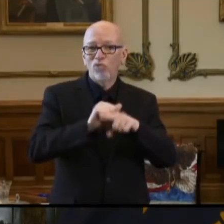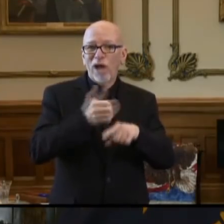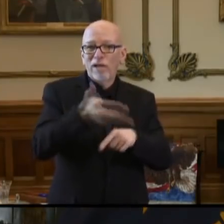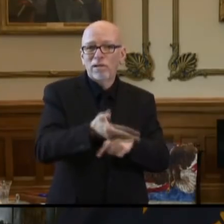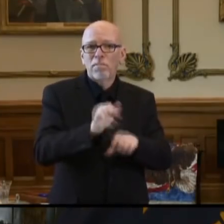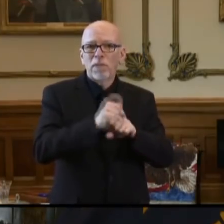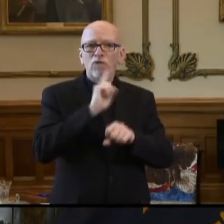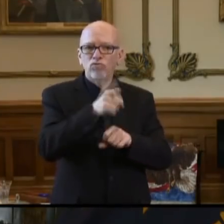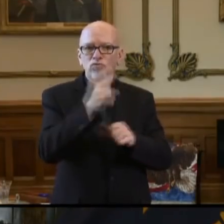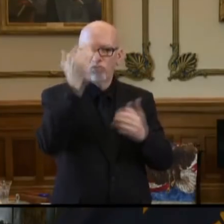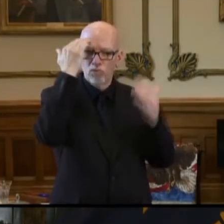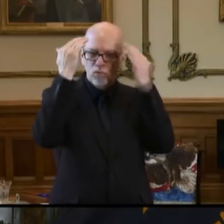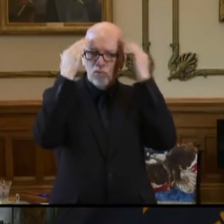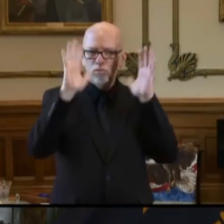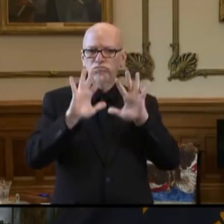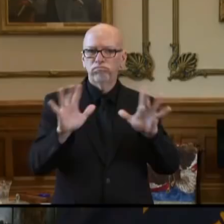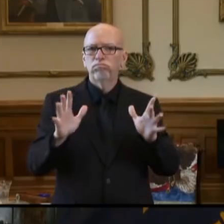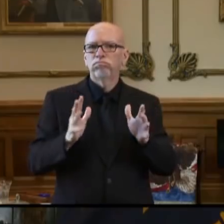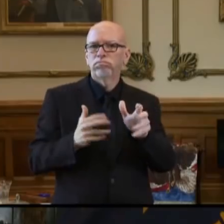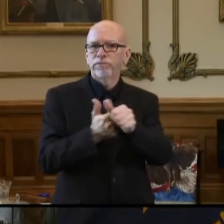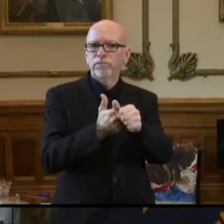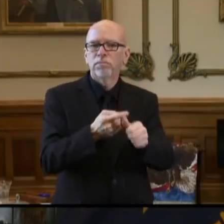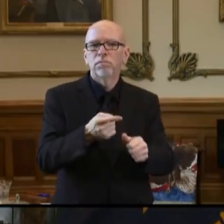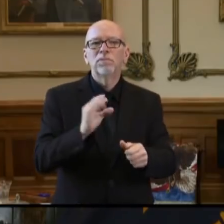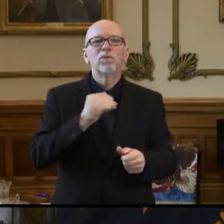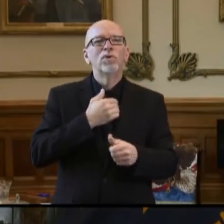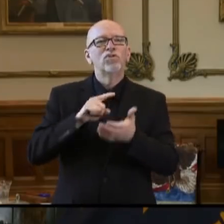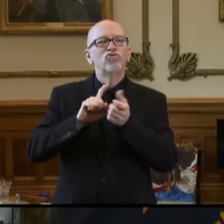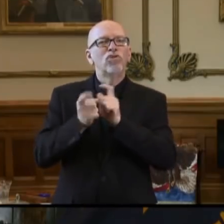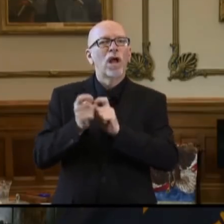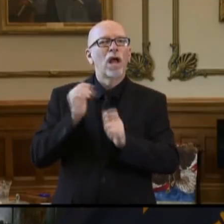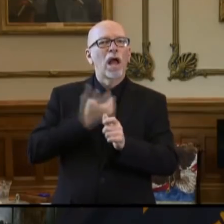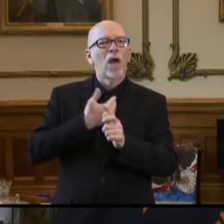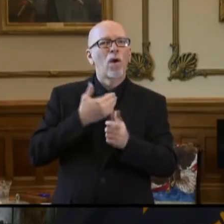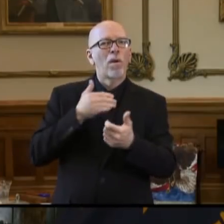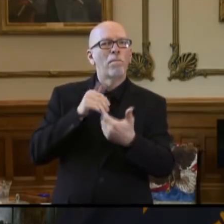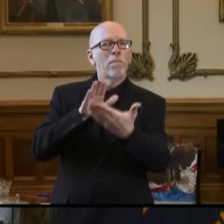SOME ON THE SITE ON AT TIME TRAINING TO GET THEM UP TO